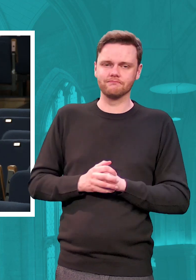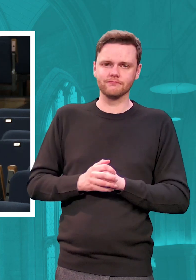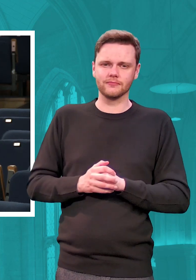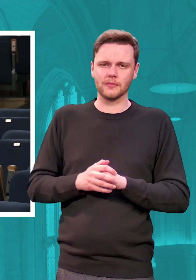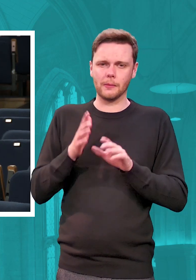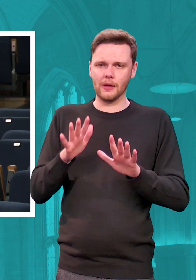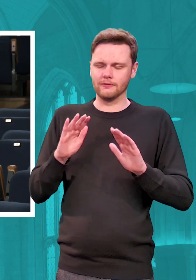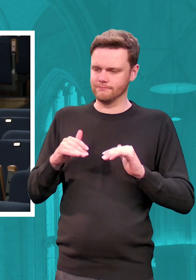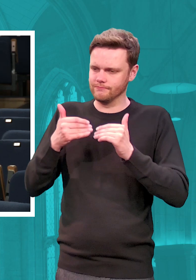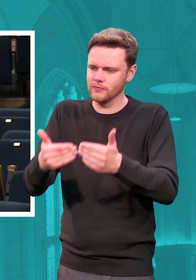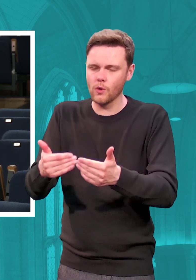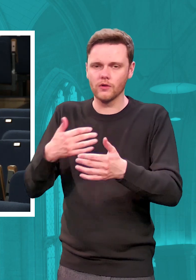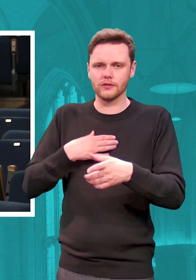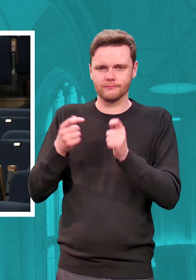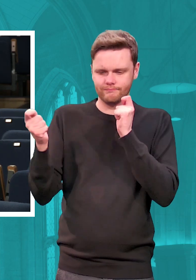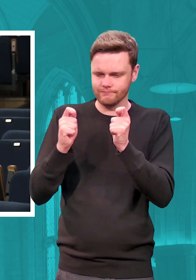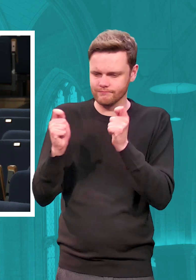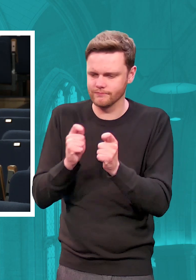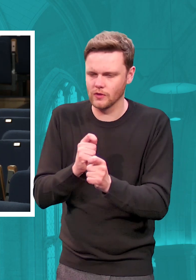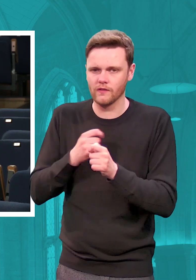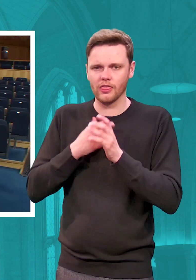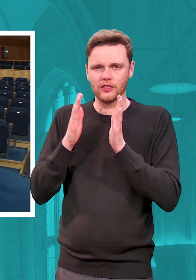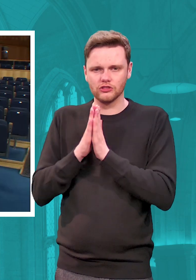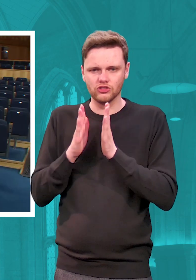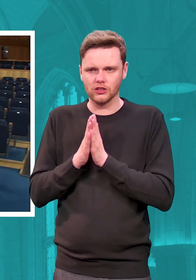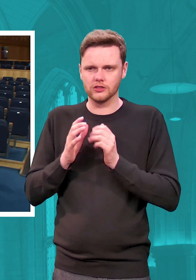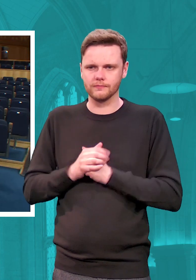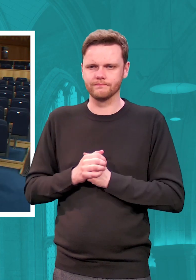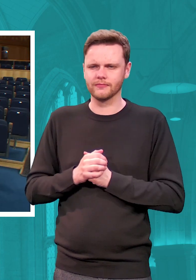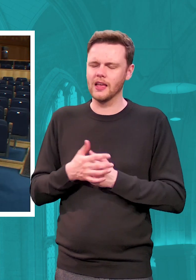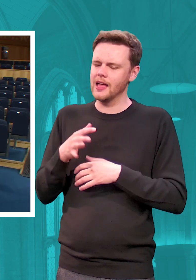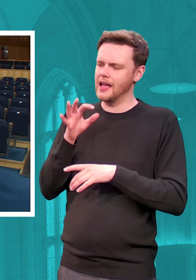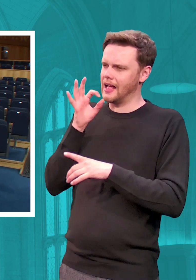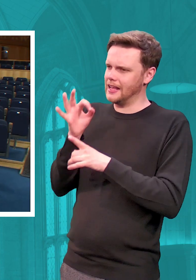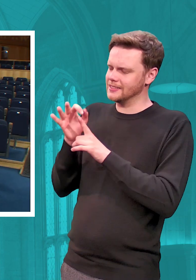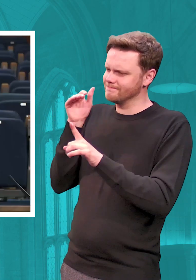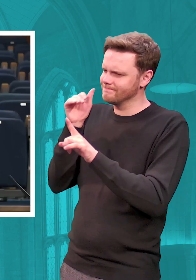to the reconfiguration of the church for mission. Can I press you then to be more precise than that?